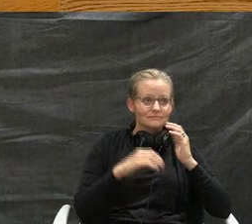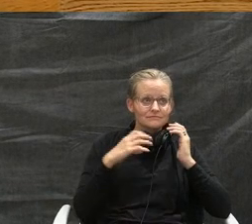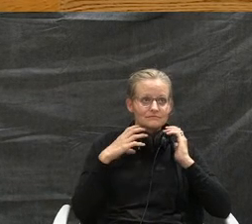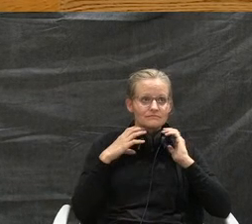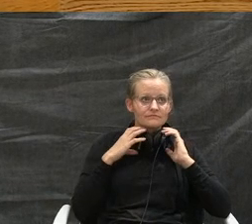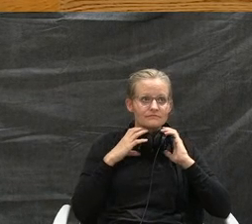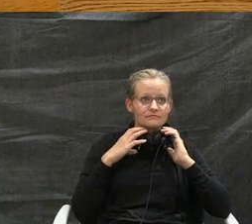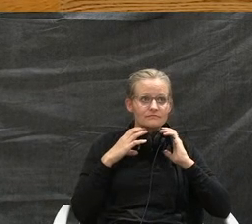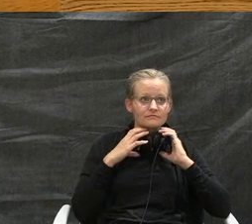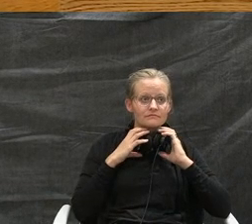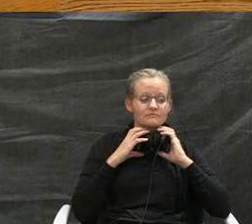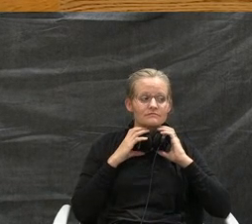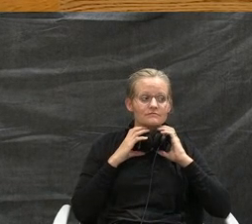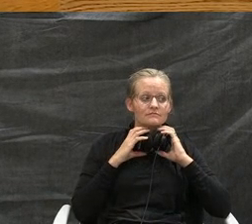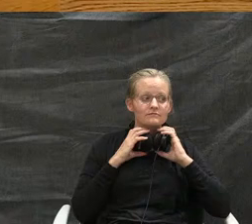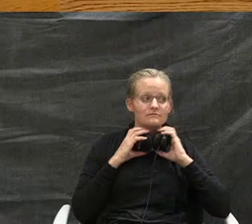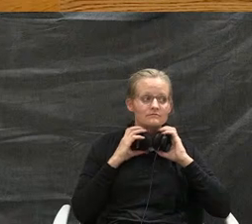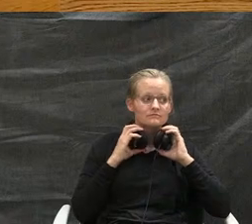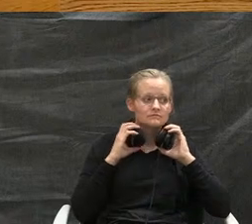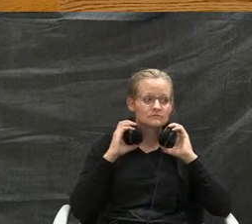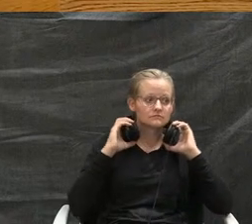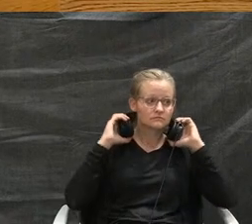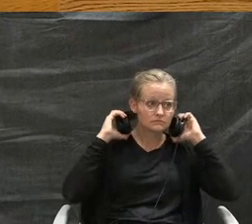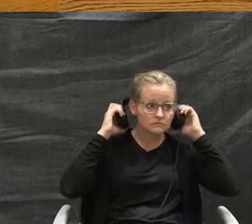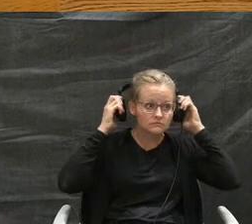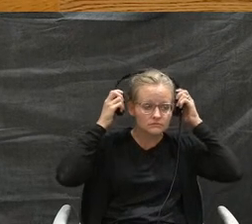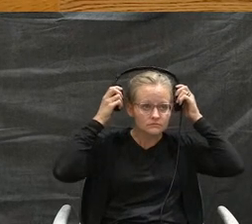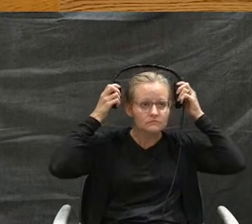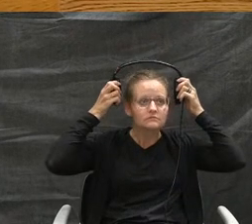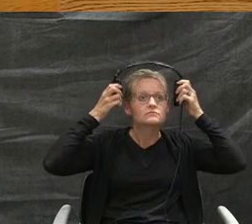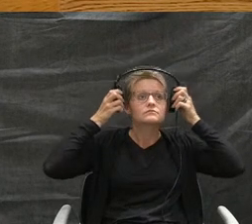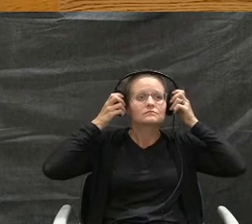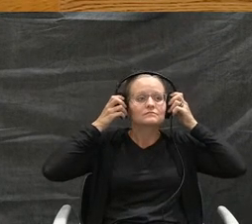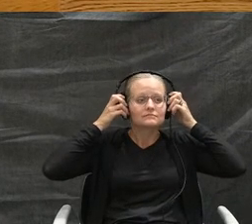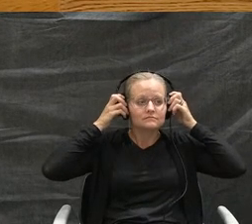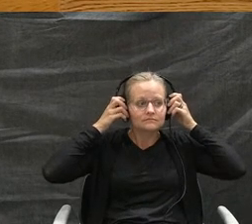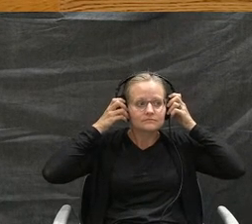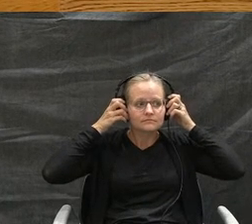gap. We believe that students who feel a sense of belonging or